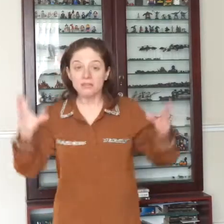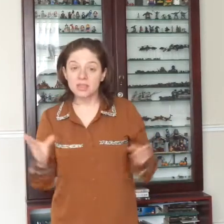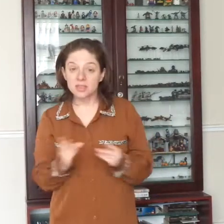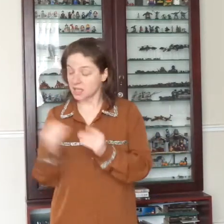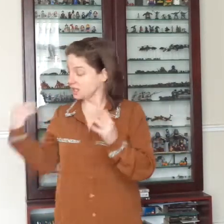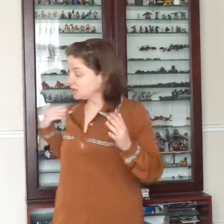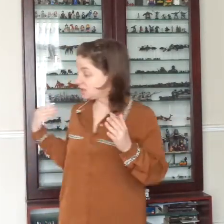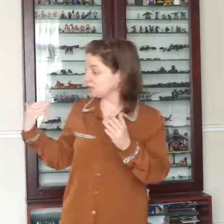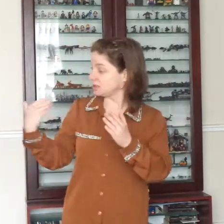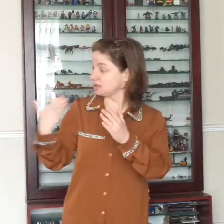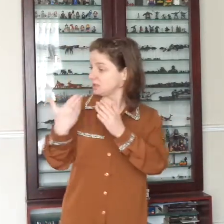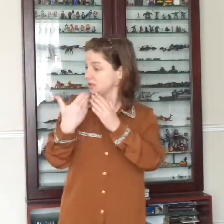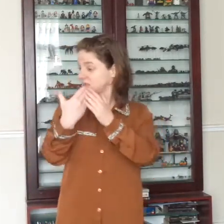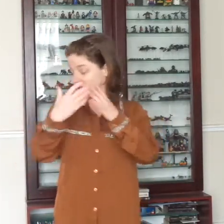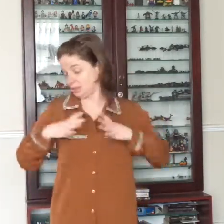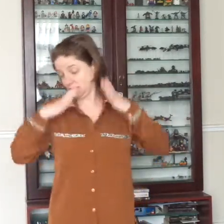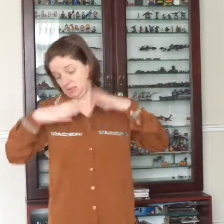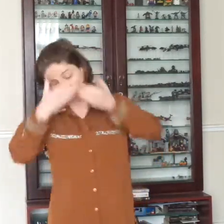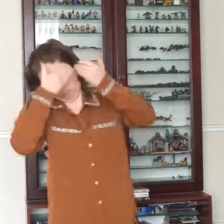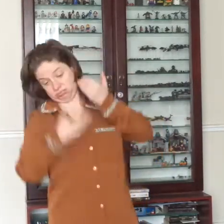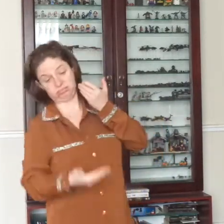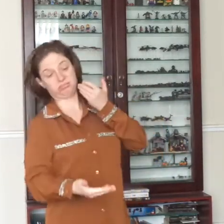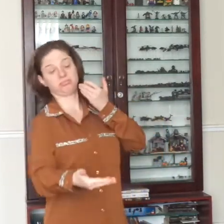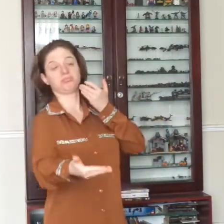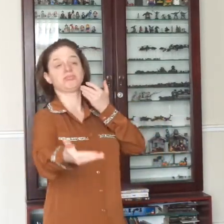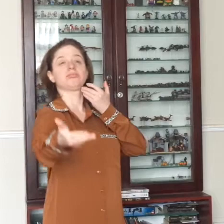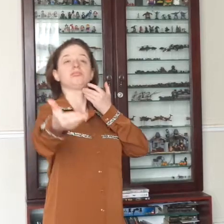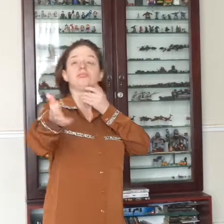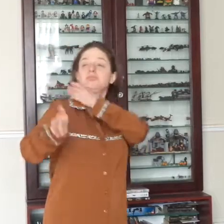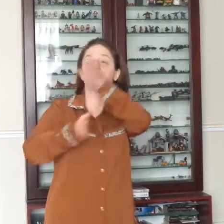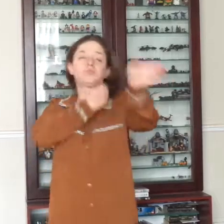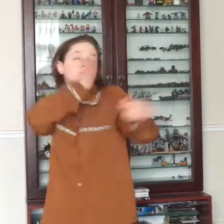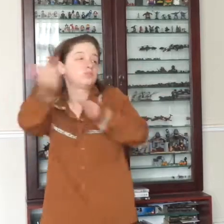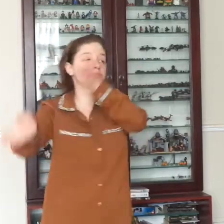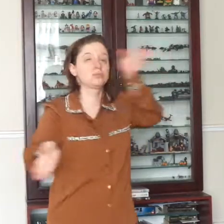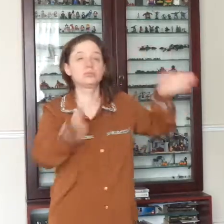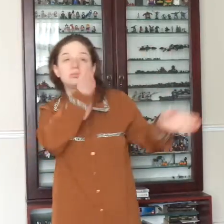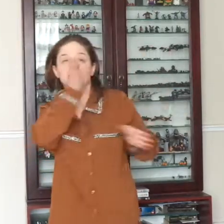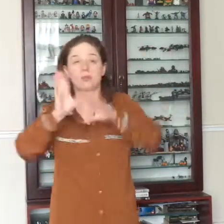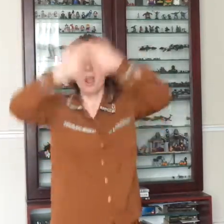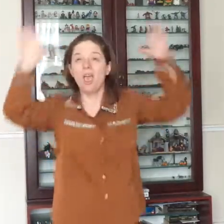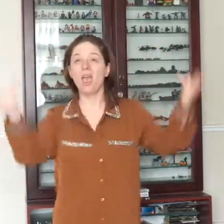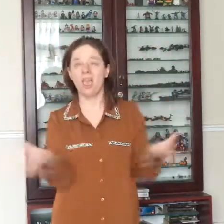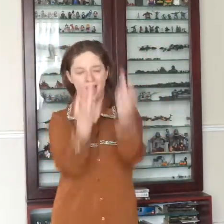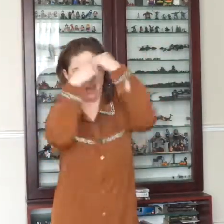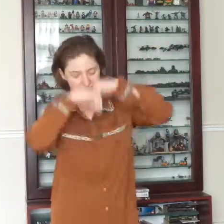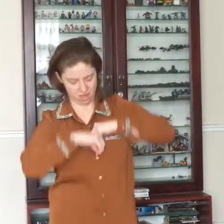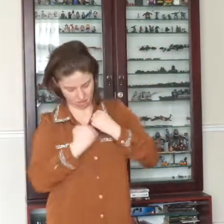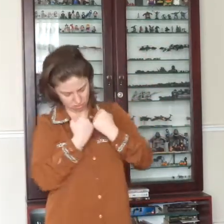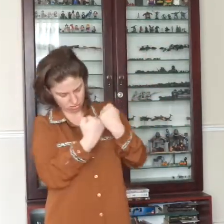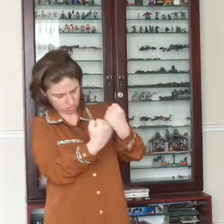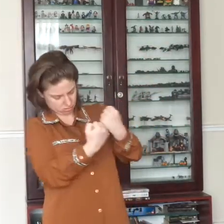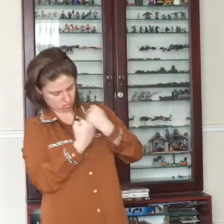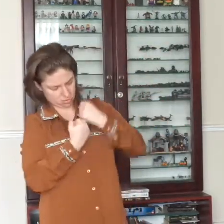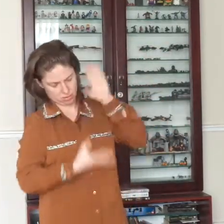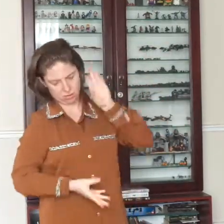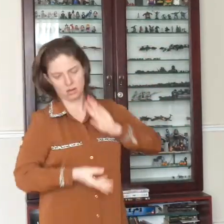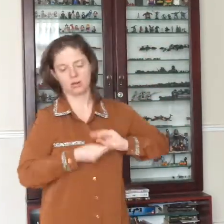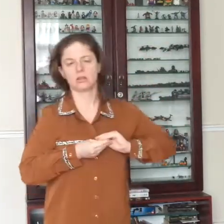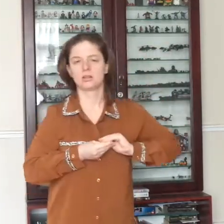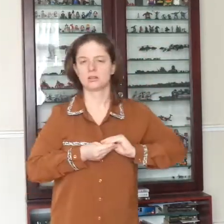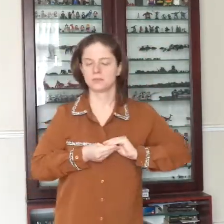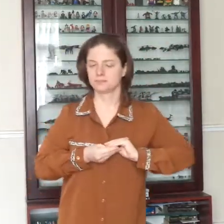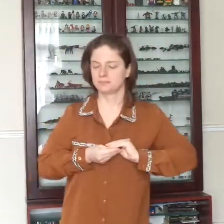Everything I've ever done, Everything I ever do Every place I've ever been, Everywhere I'm going to